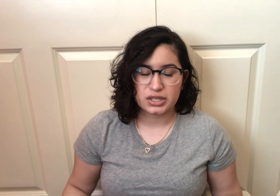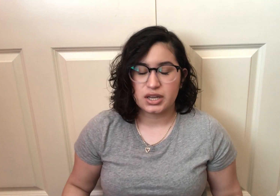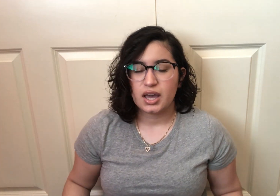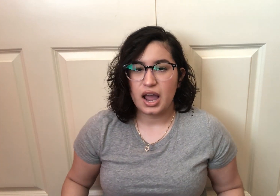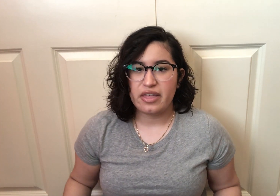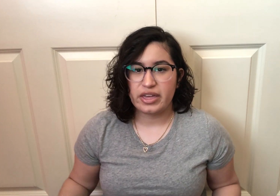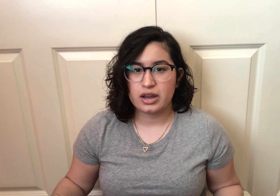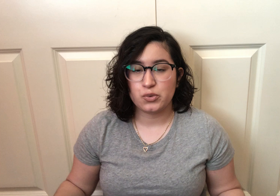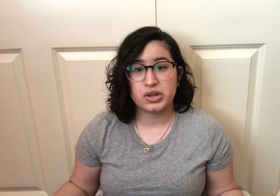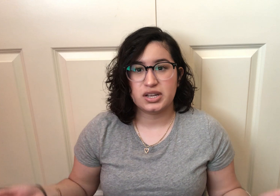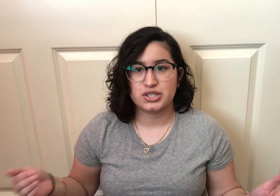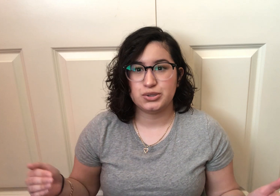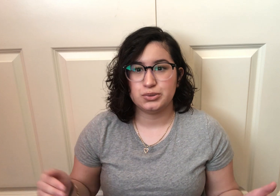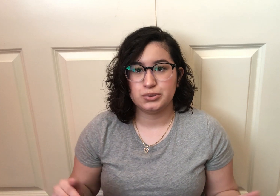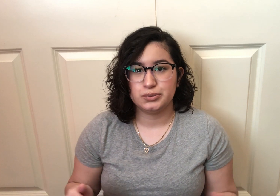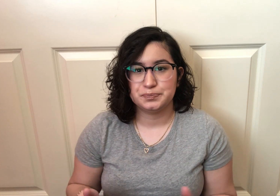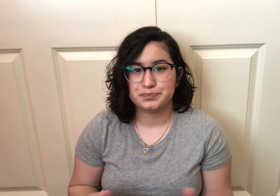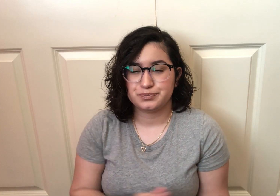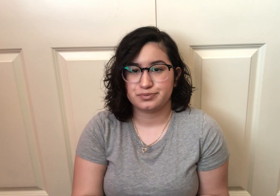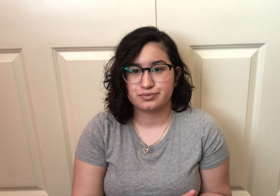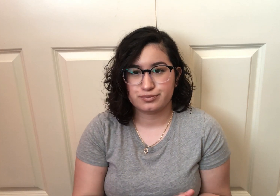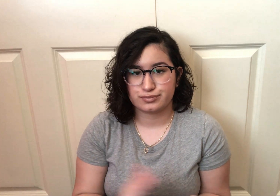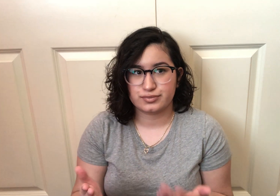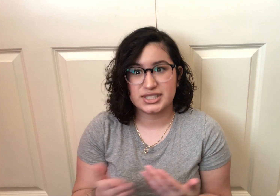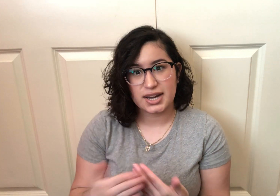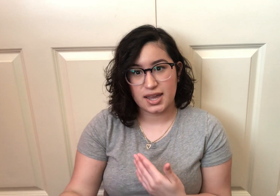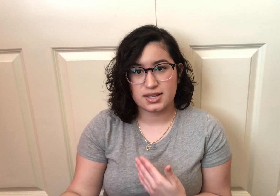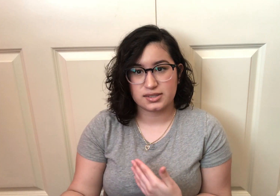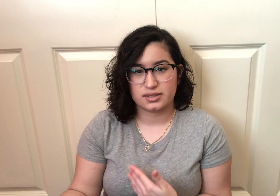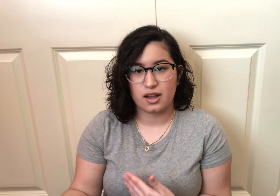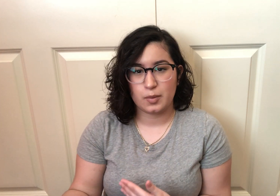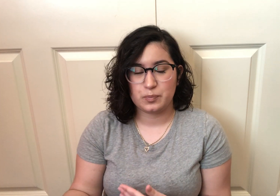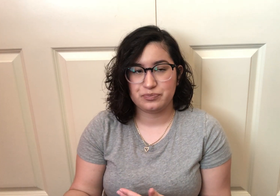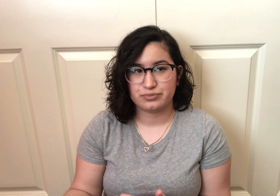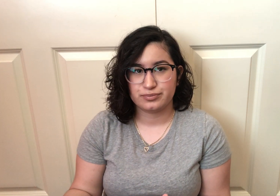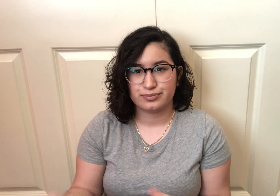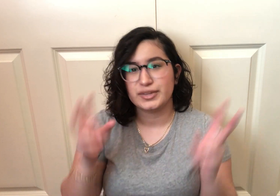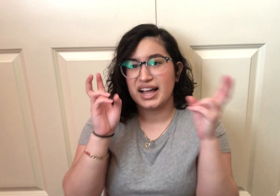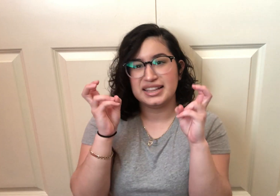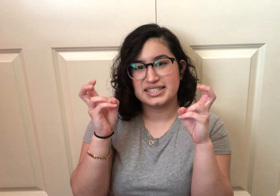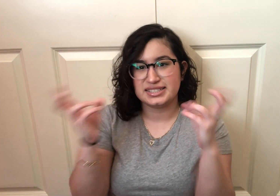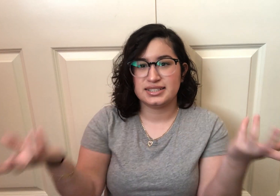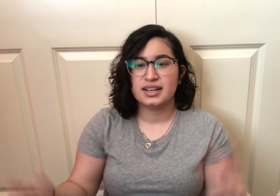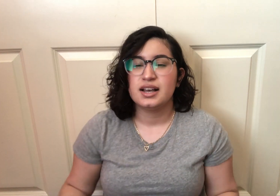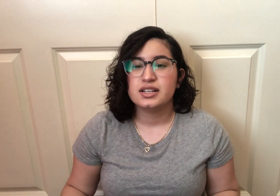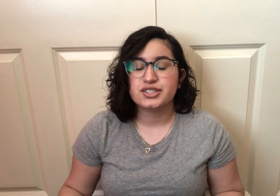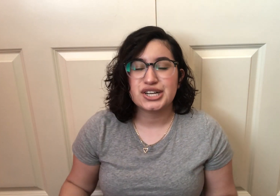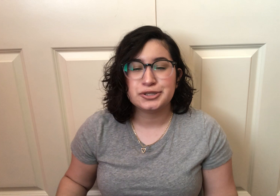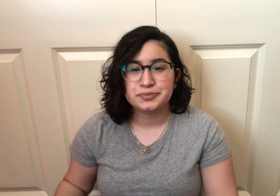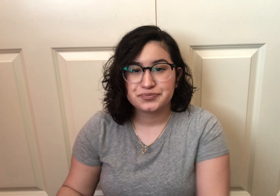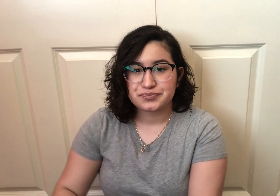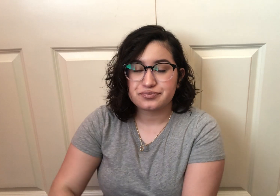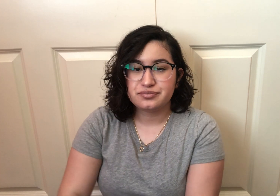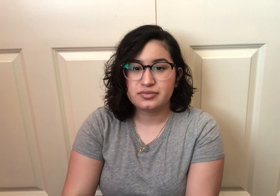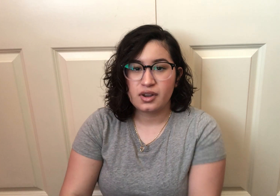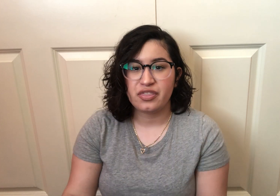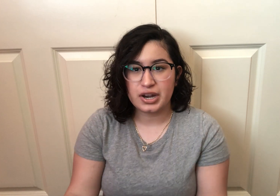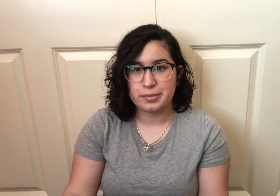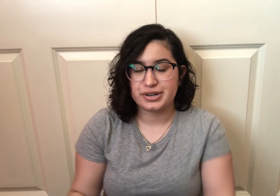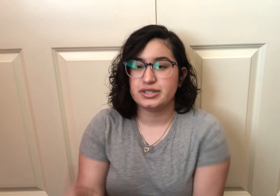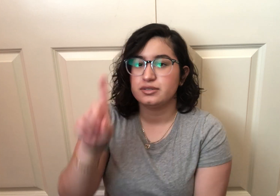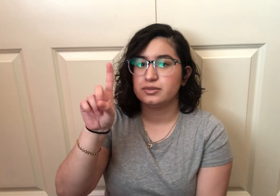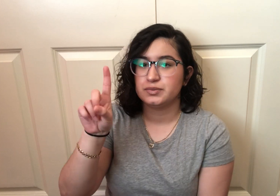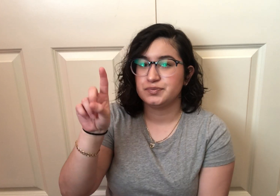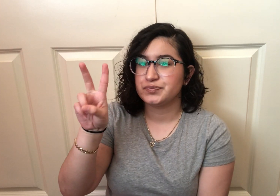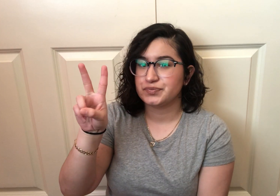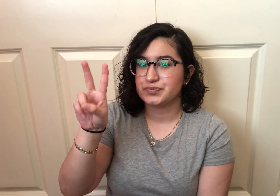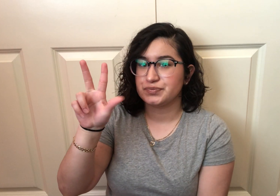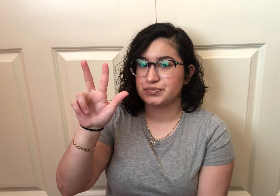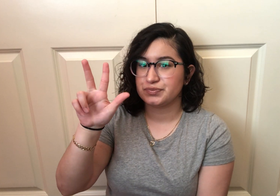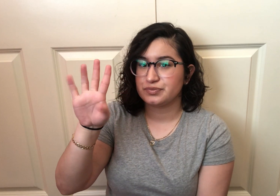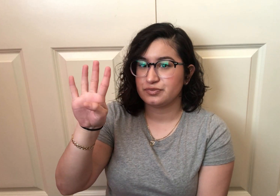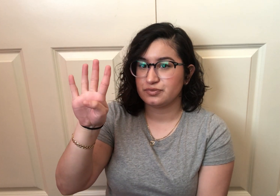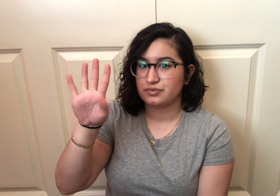and then we'll get into today's lesson. So the numbers: 1-20.